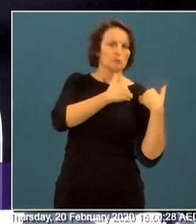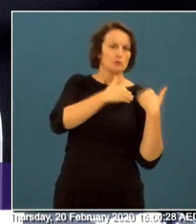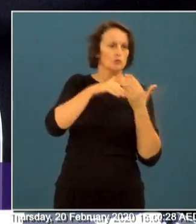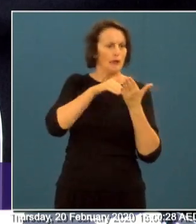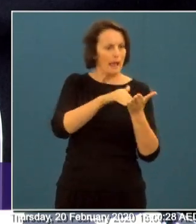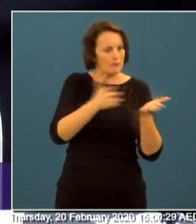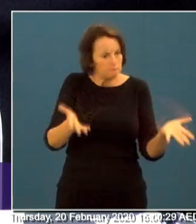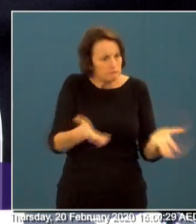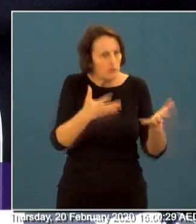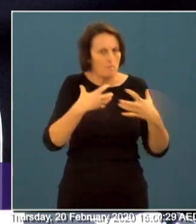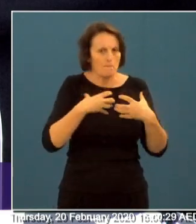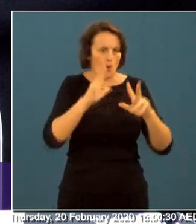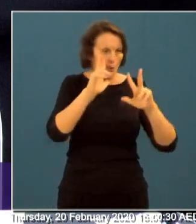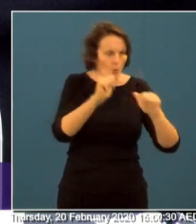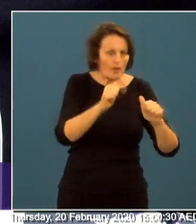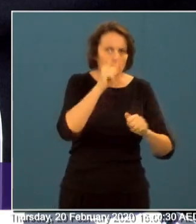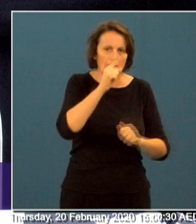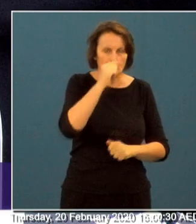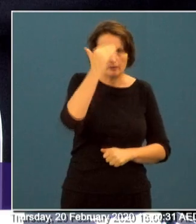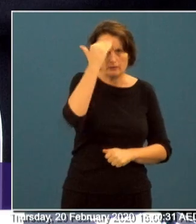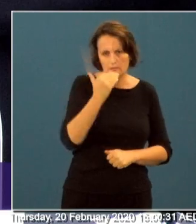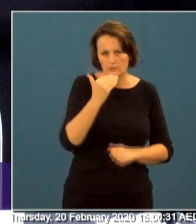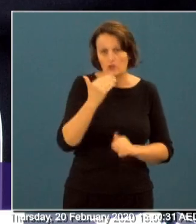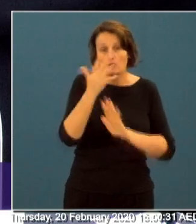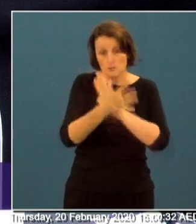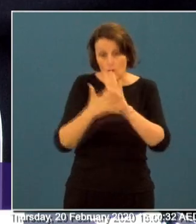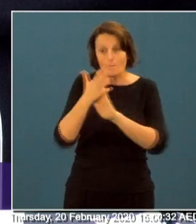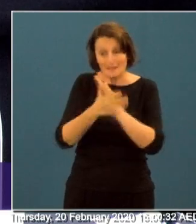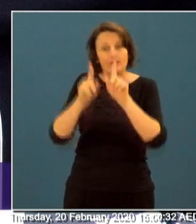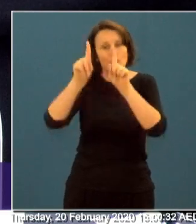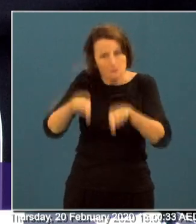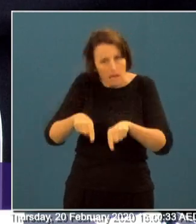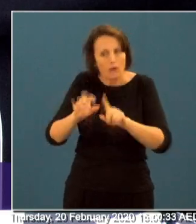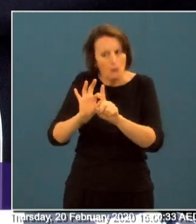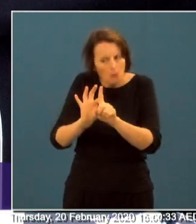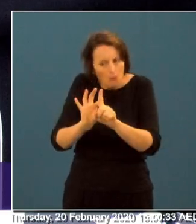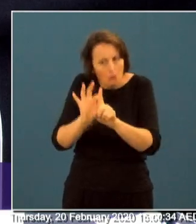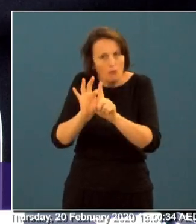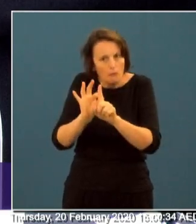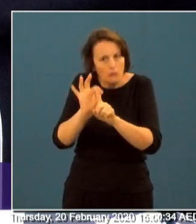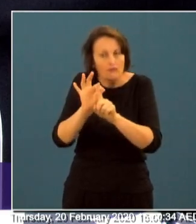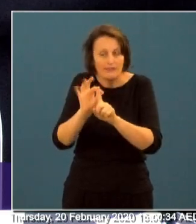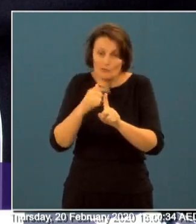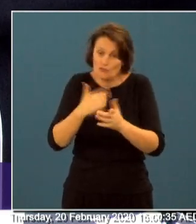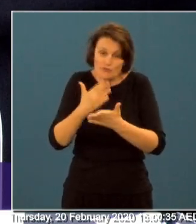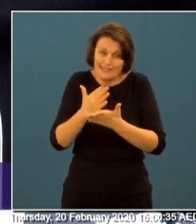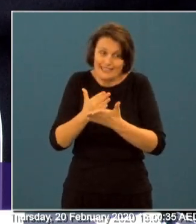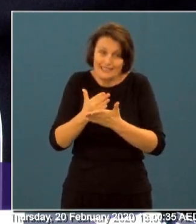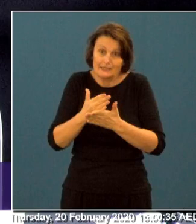So it is a new way of working towards improving the health of people with intellectual disability. It's very early days for this initiative.